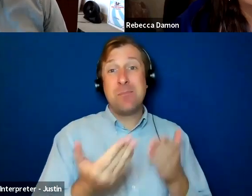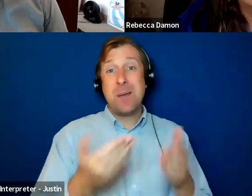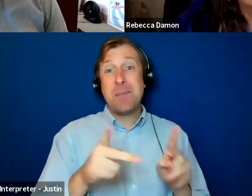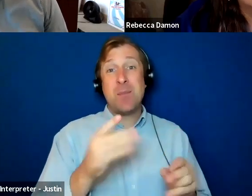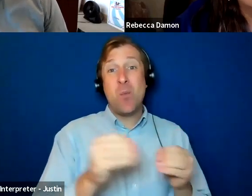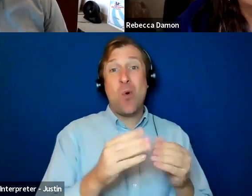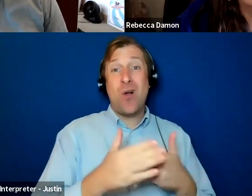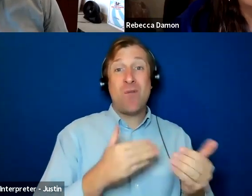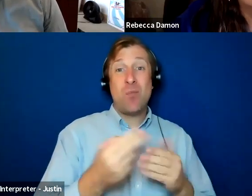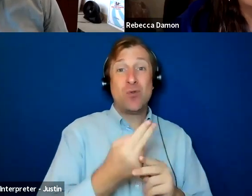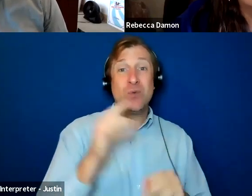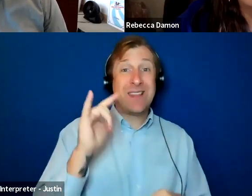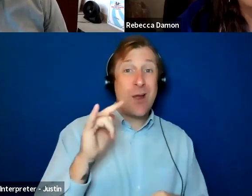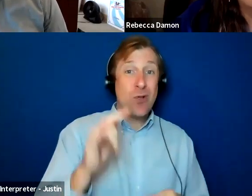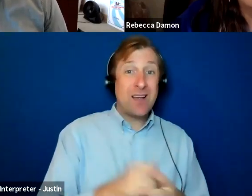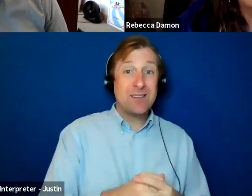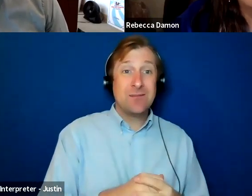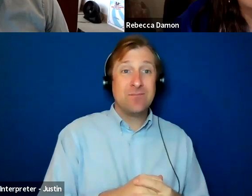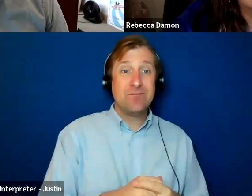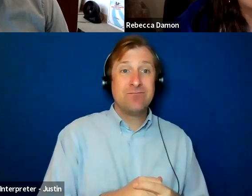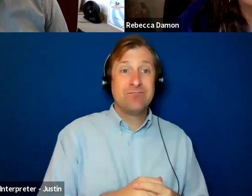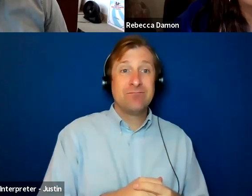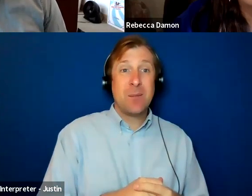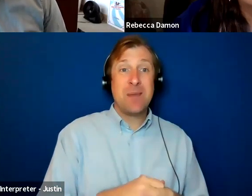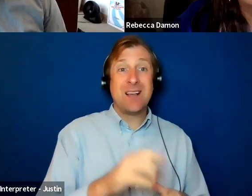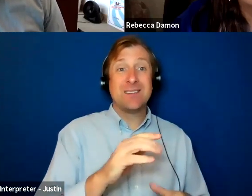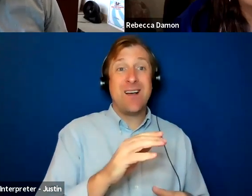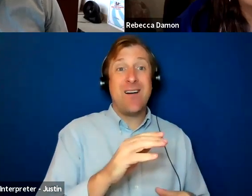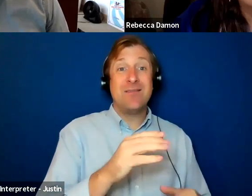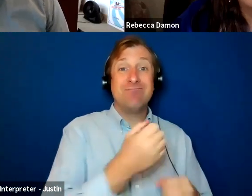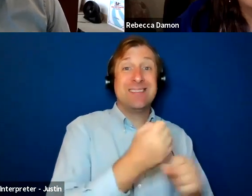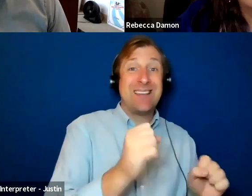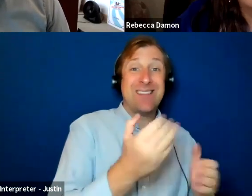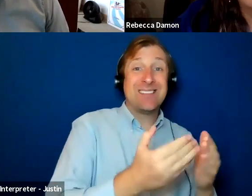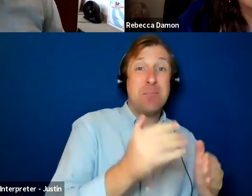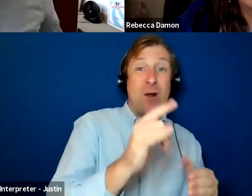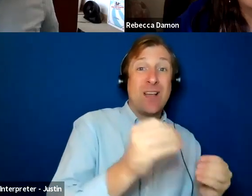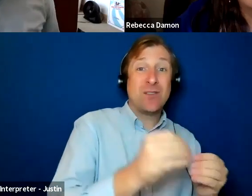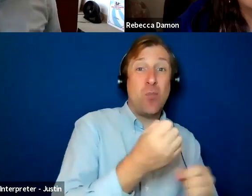because of steps that they're taking. I've heard of airlines saving middle seats out.